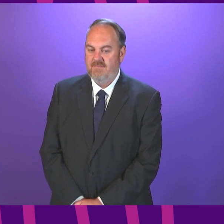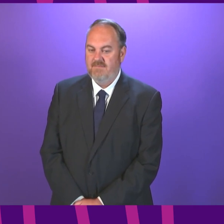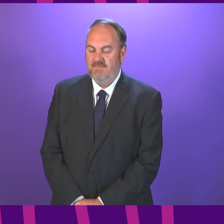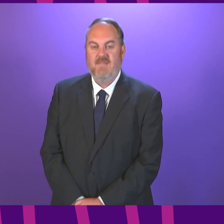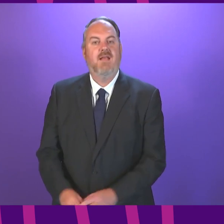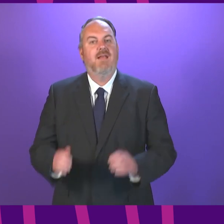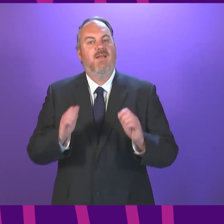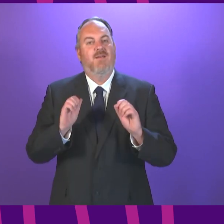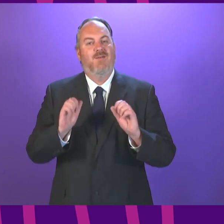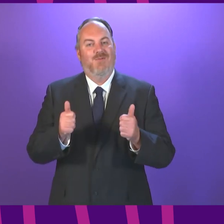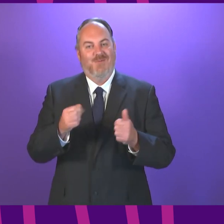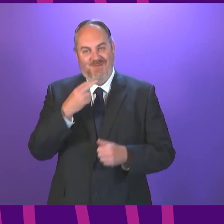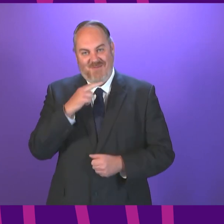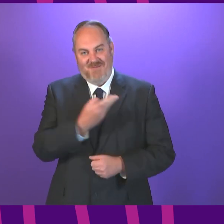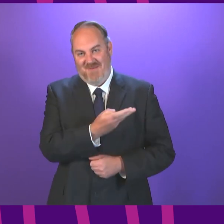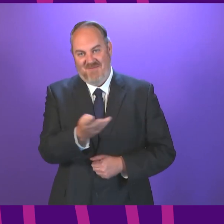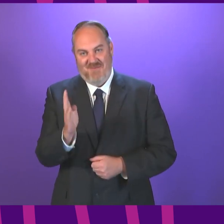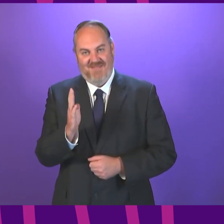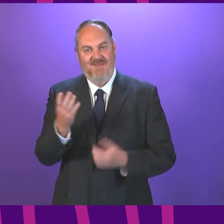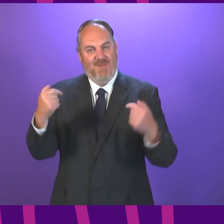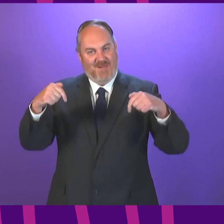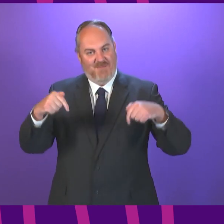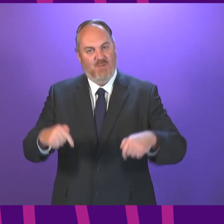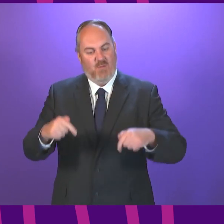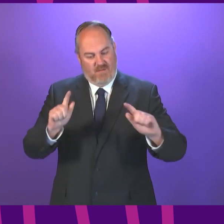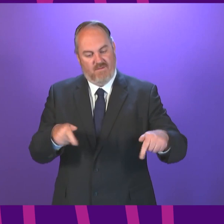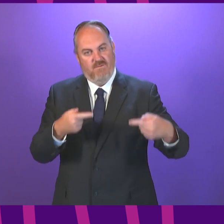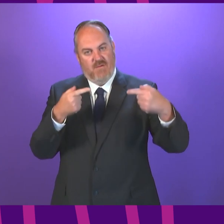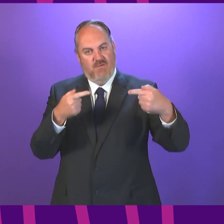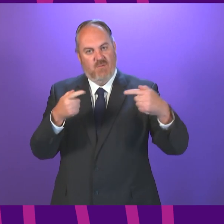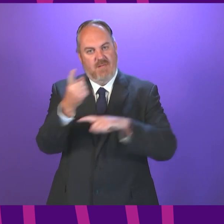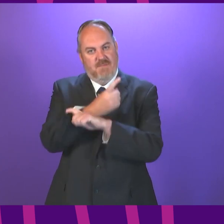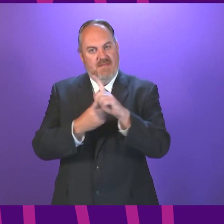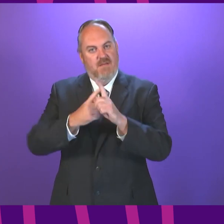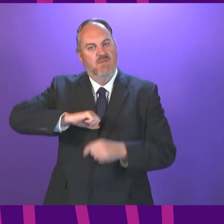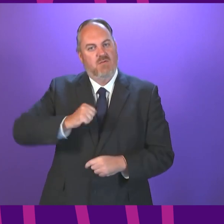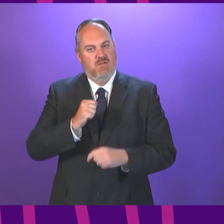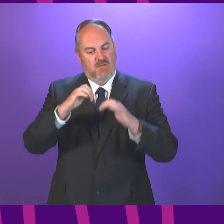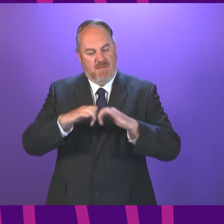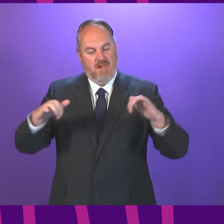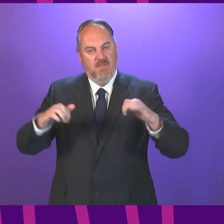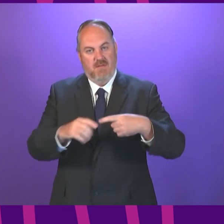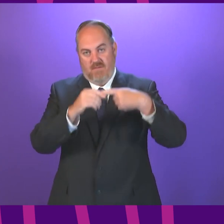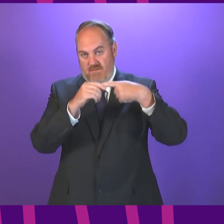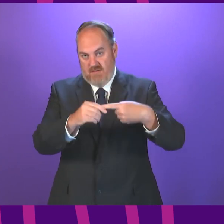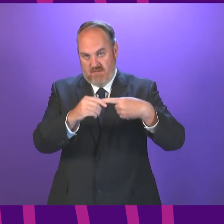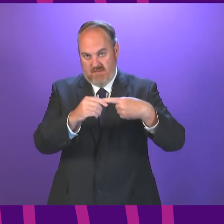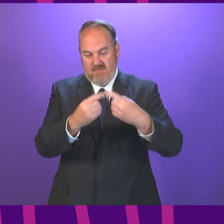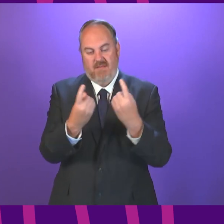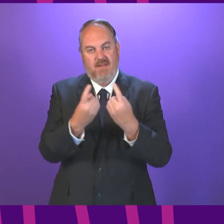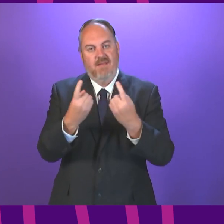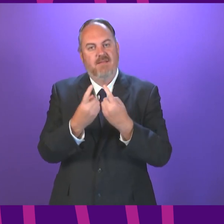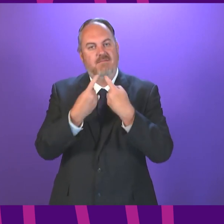Good afternoon. The first item of business is a statement by Nicola Sturgeon